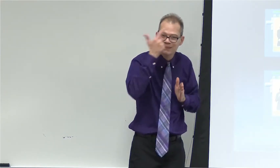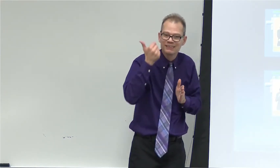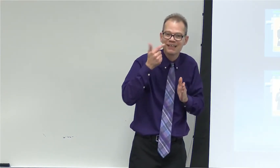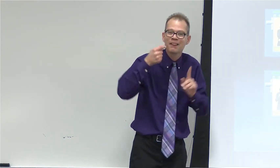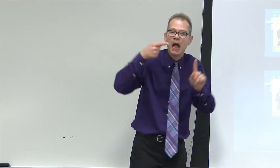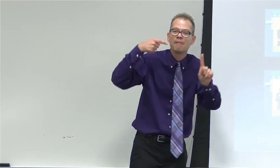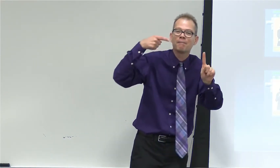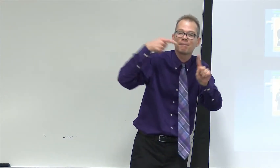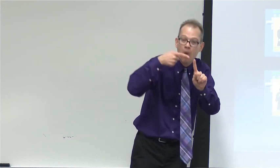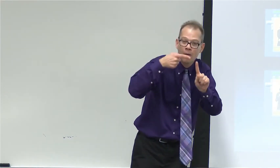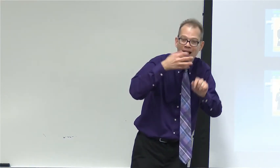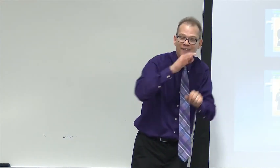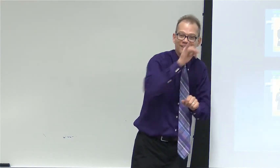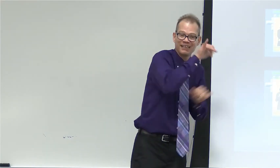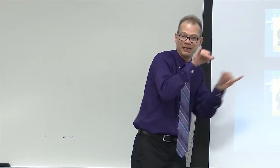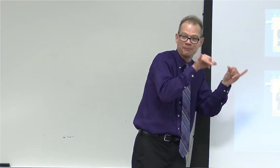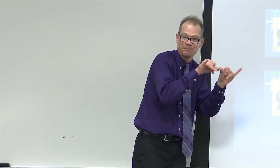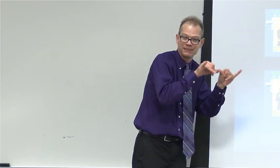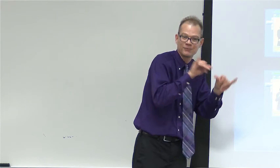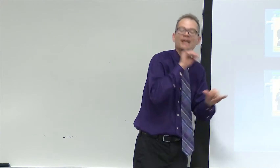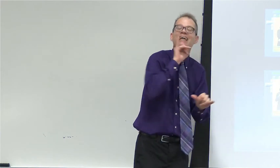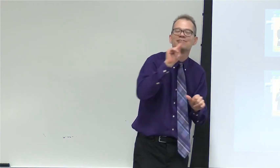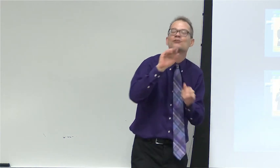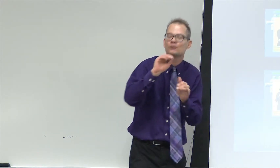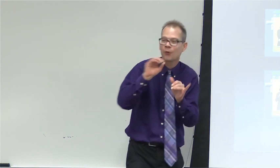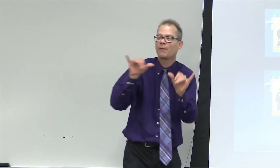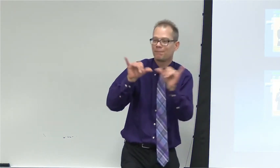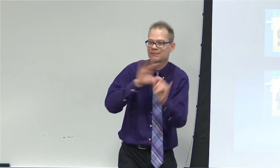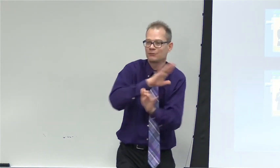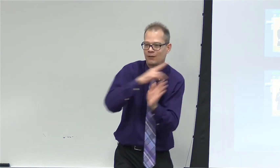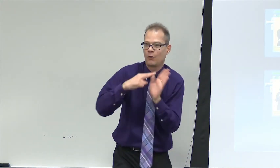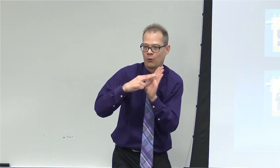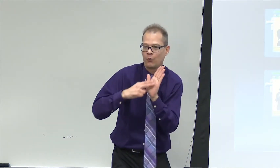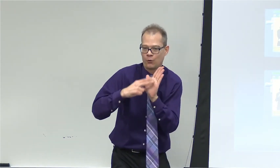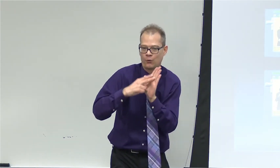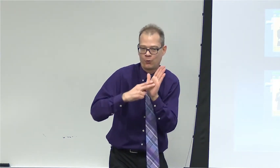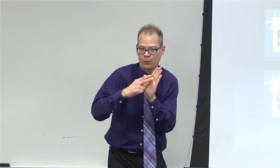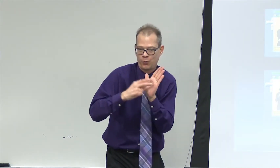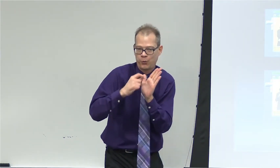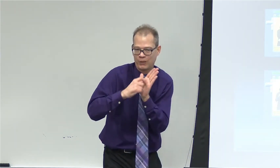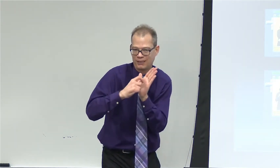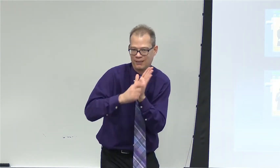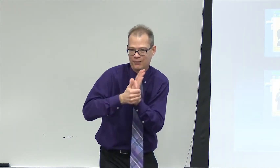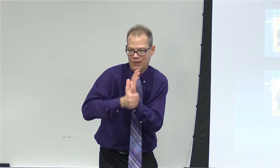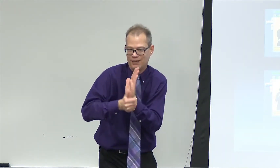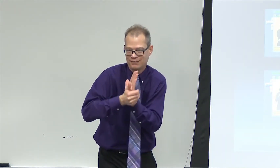Because the point of that measurement is to measure their reading and writing skills.